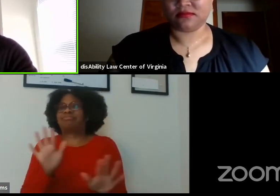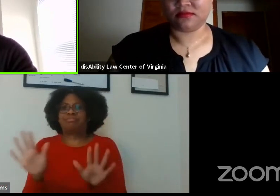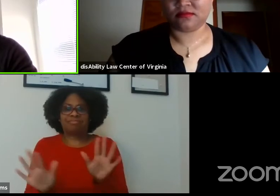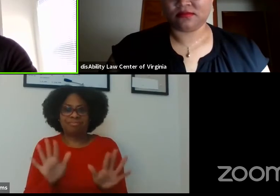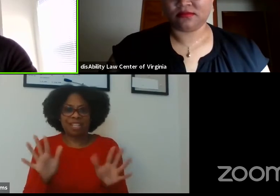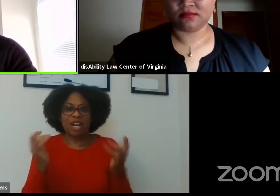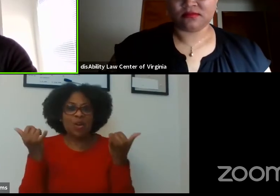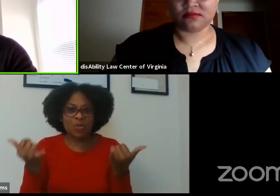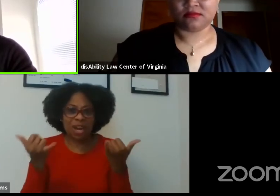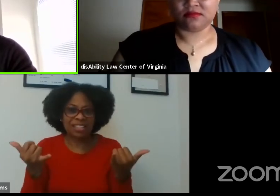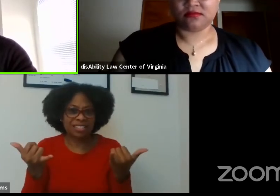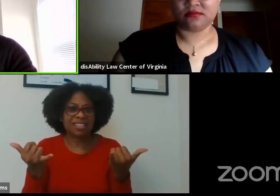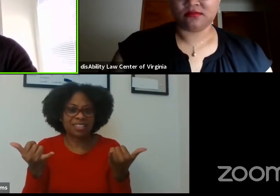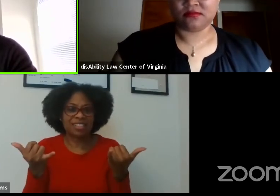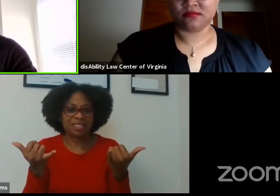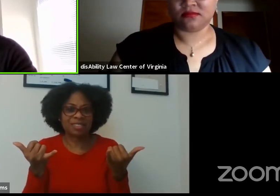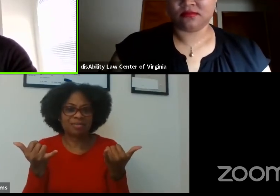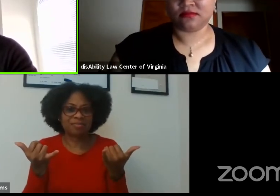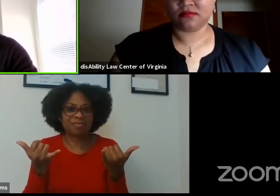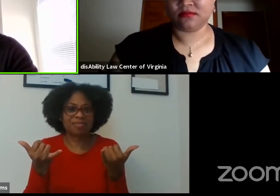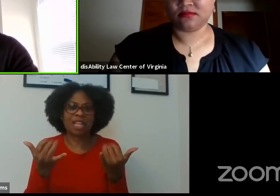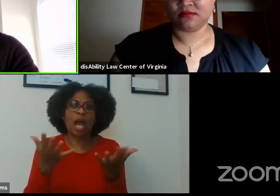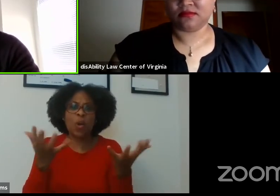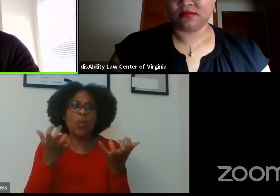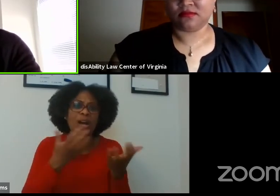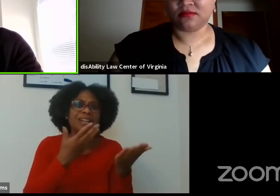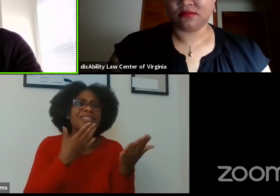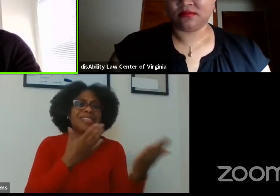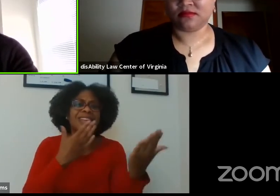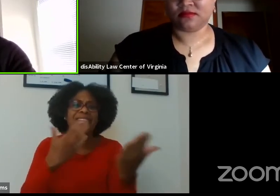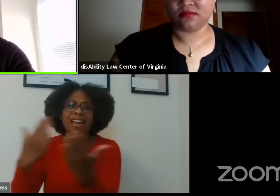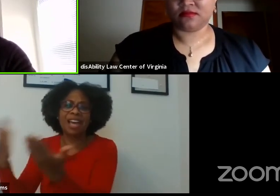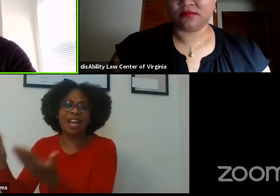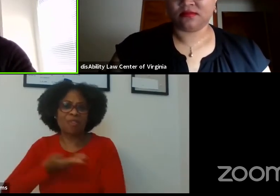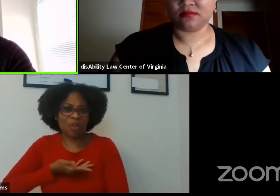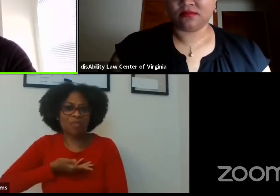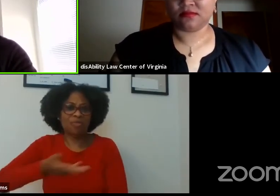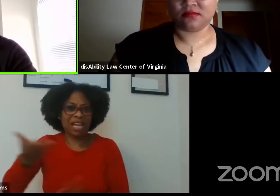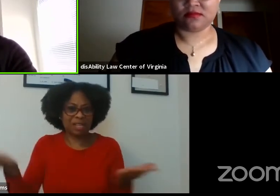I would like to thank you guys for having me here.